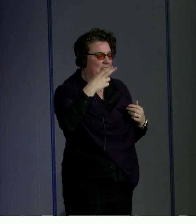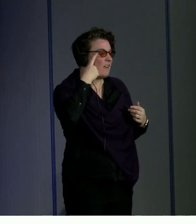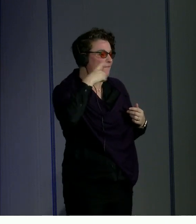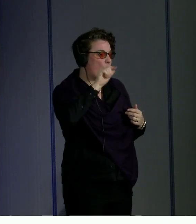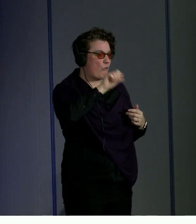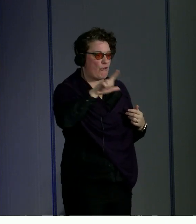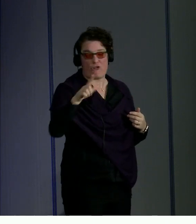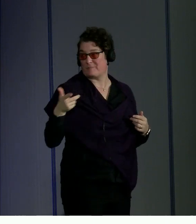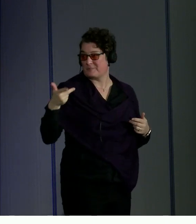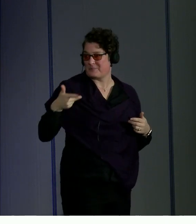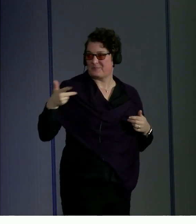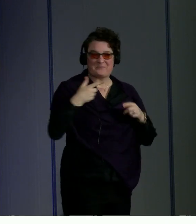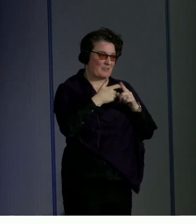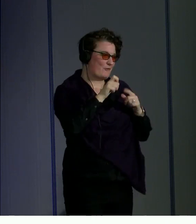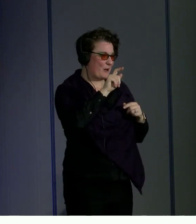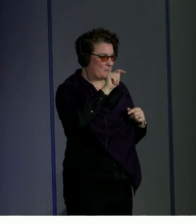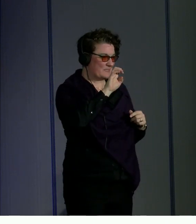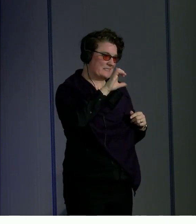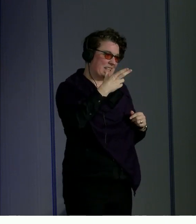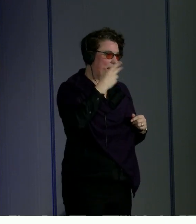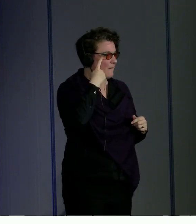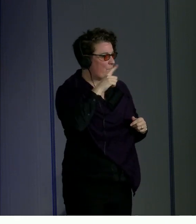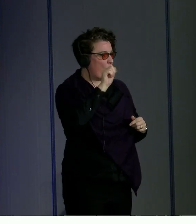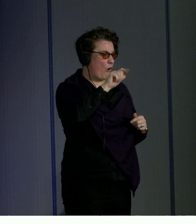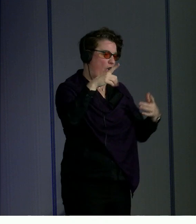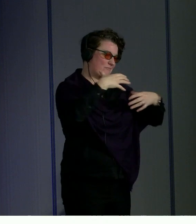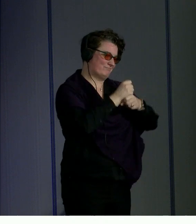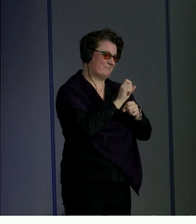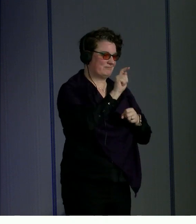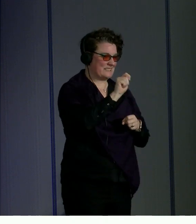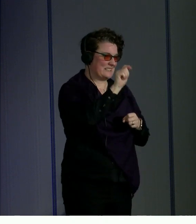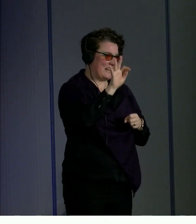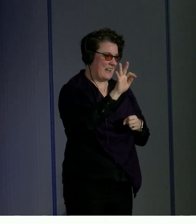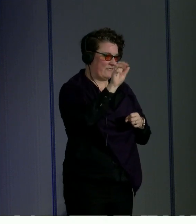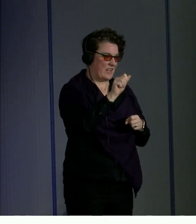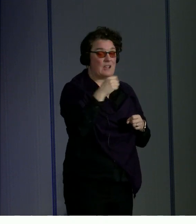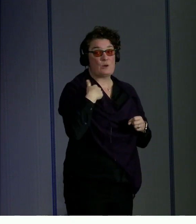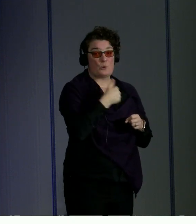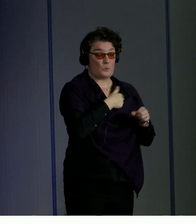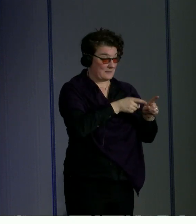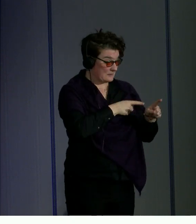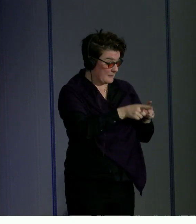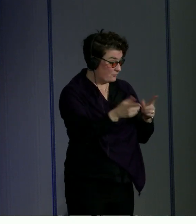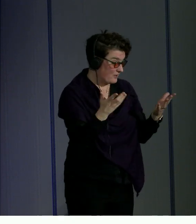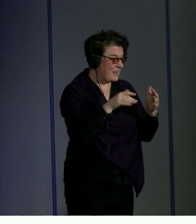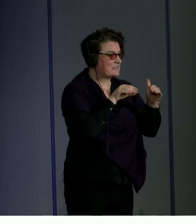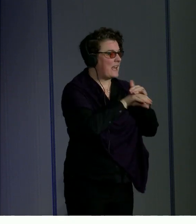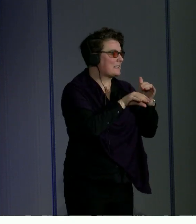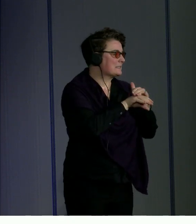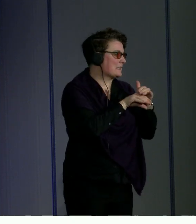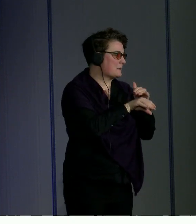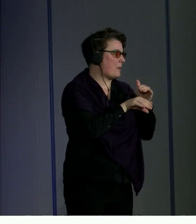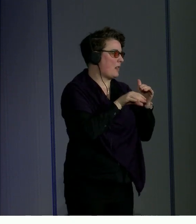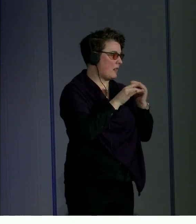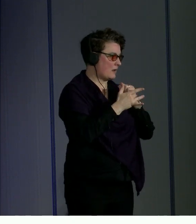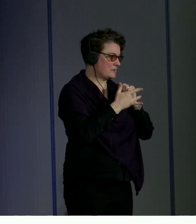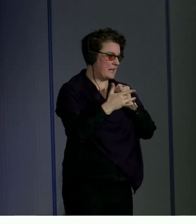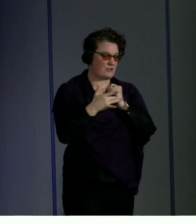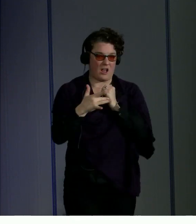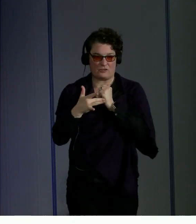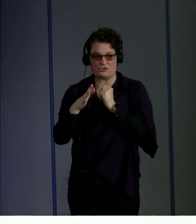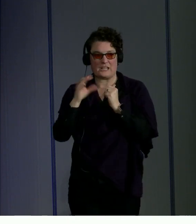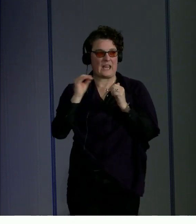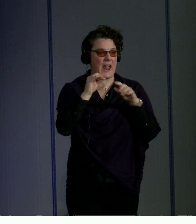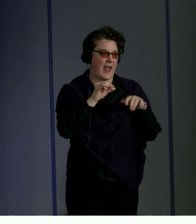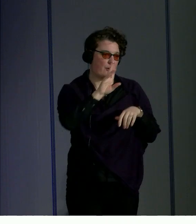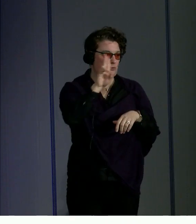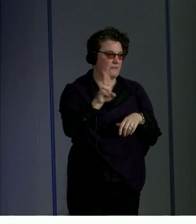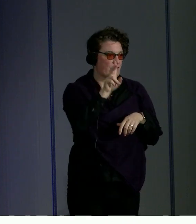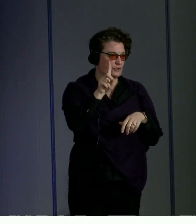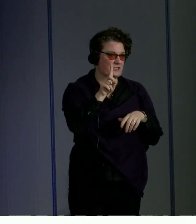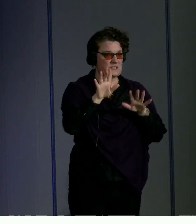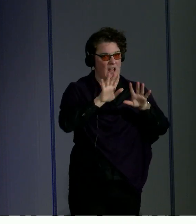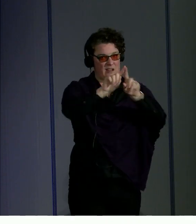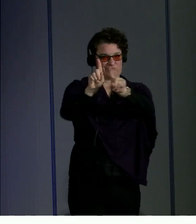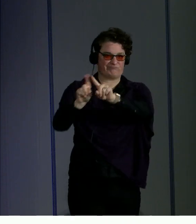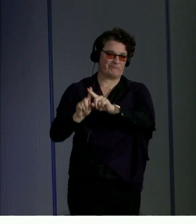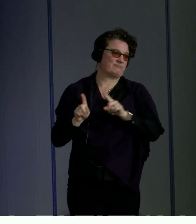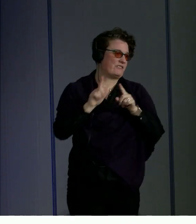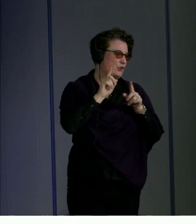For All or TFA specializing in accessibility and Universal Design across environments. With clients